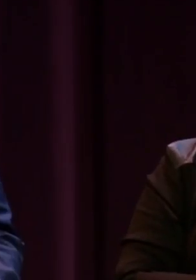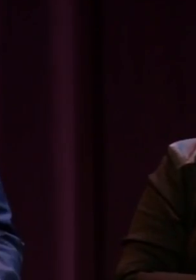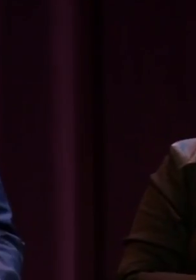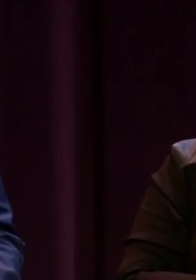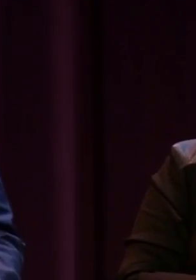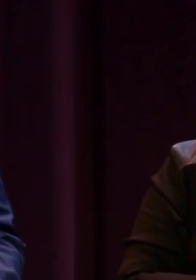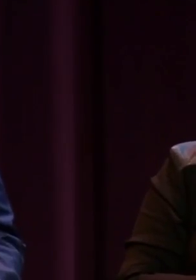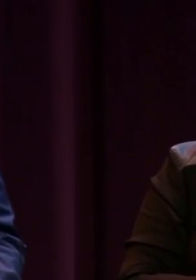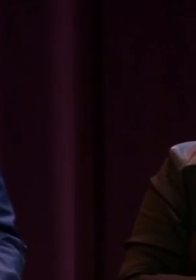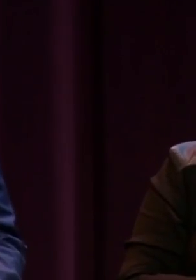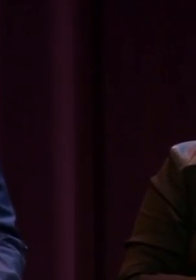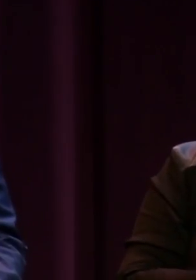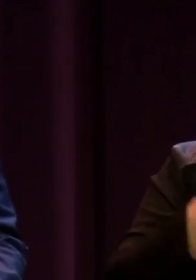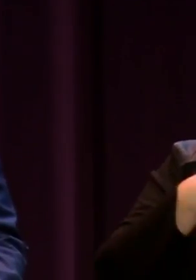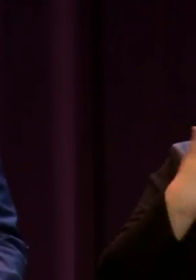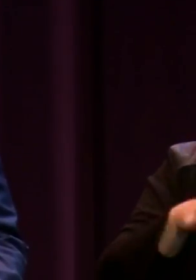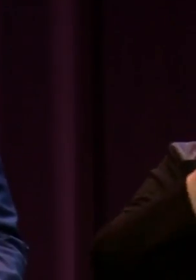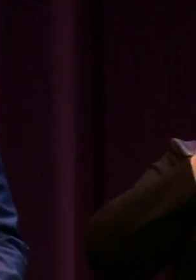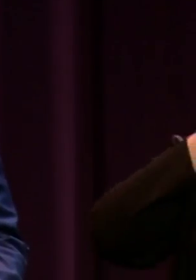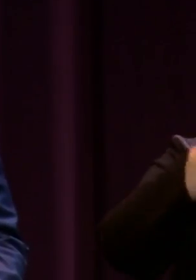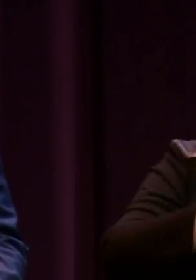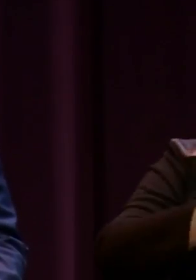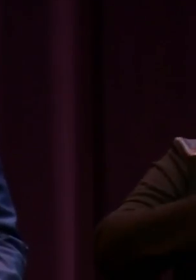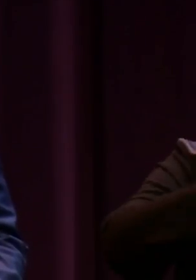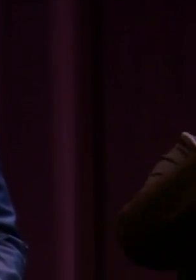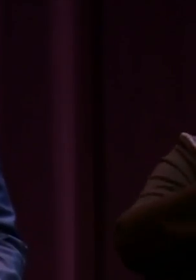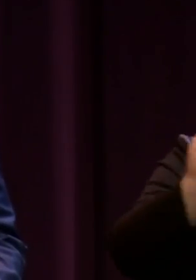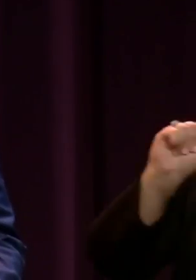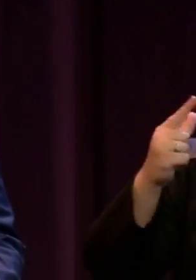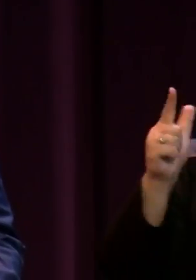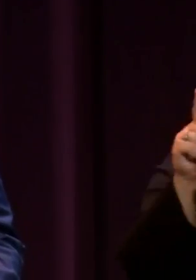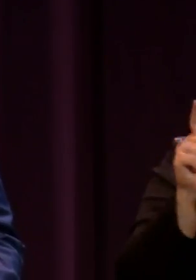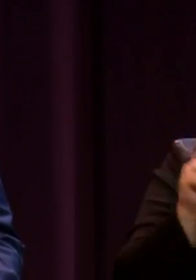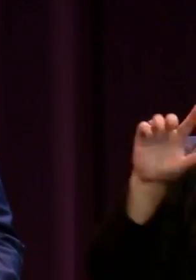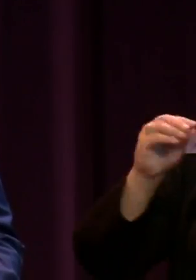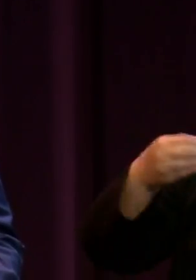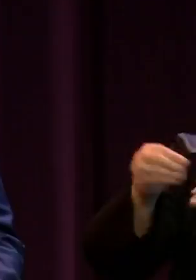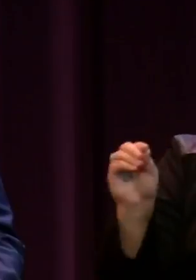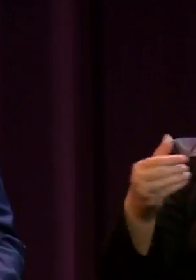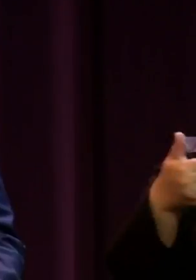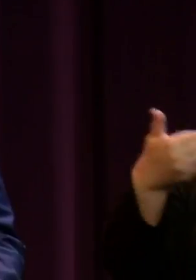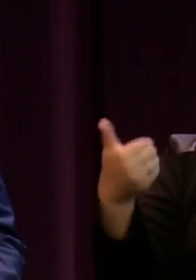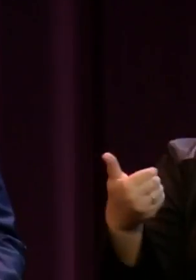ESTABLISHMENT OF THE OFFICE OF THE ATTORNEY GENERAL AS AN INDEPENDENT ENTITY AND AS AN IMPORTANT MILE MARKER ON THE